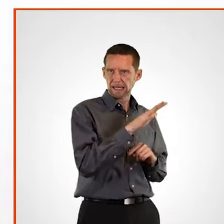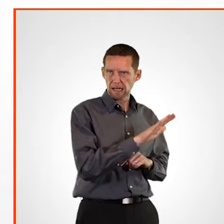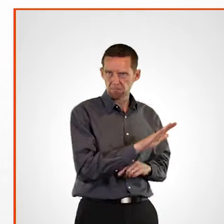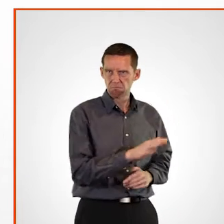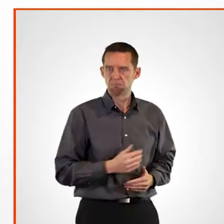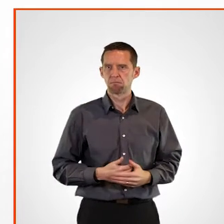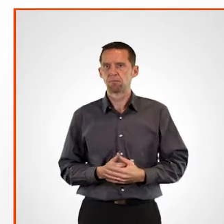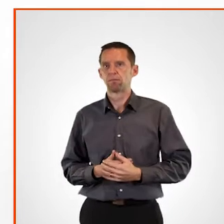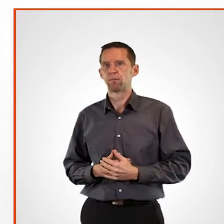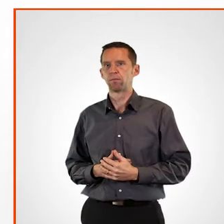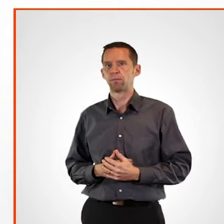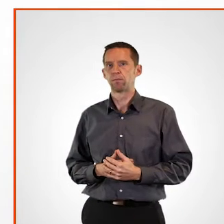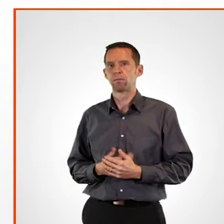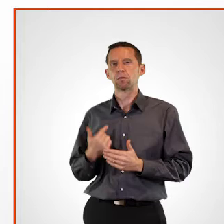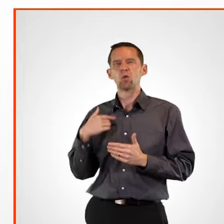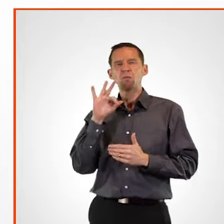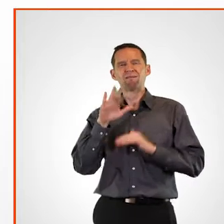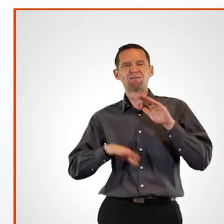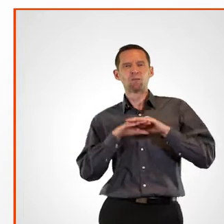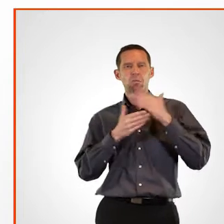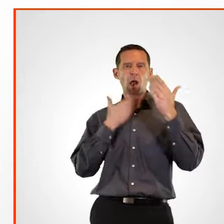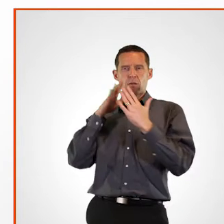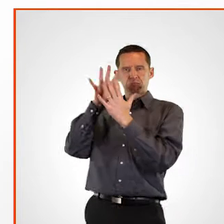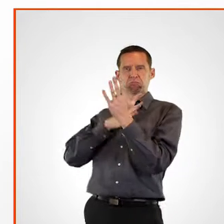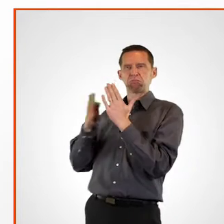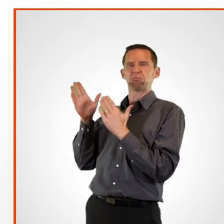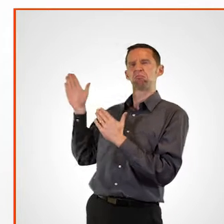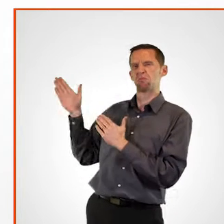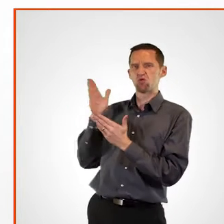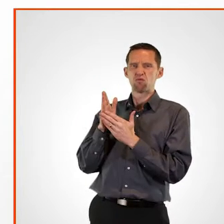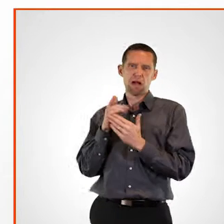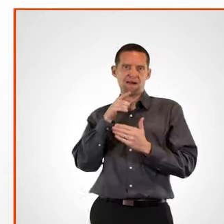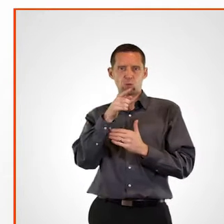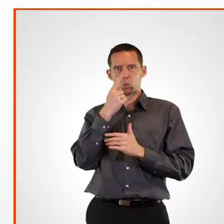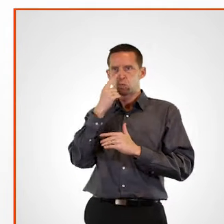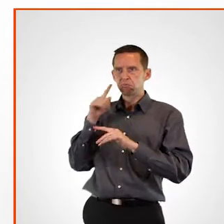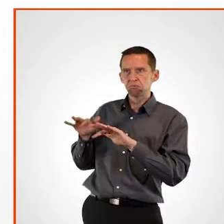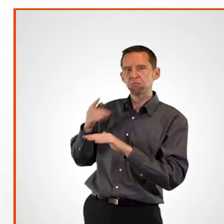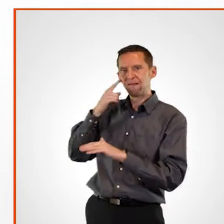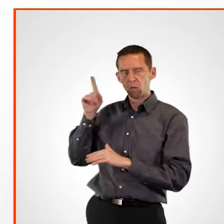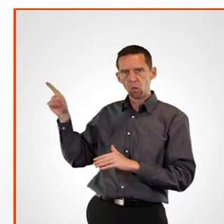And I won't go through all the details in the table here, this is more for your own information, but not surprisingly,